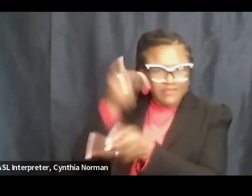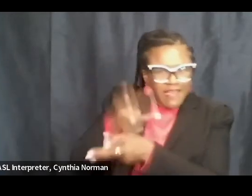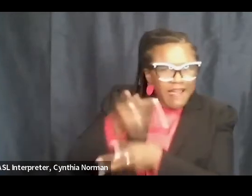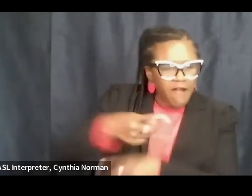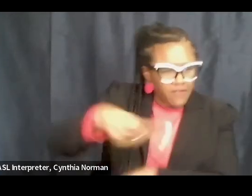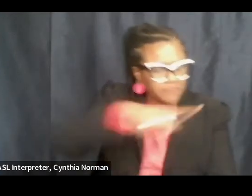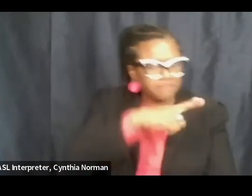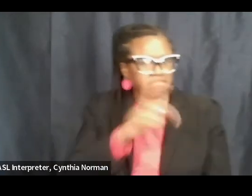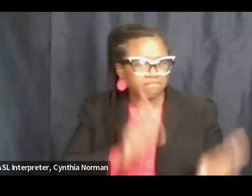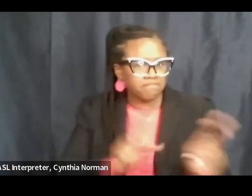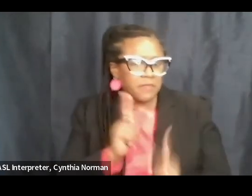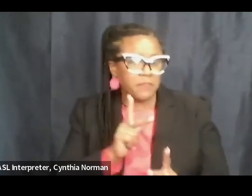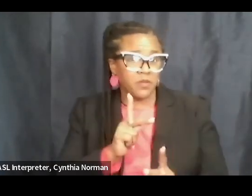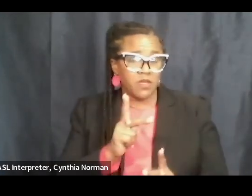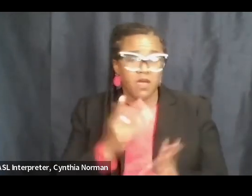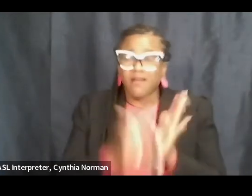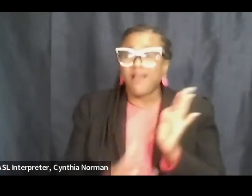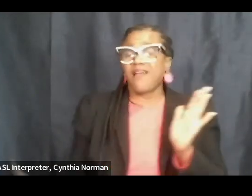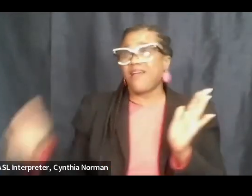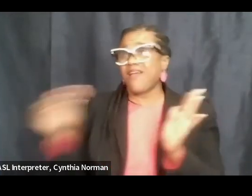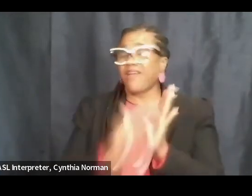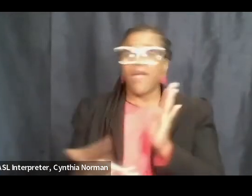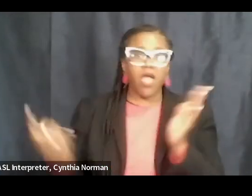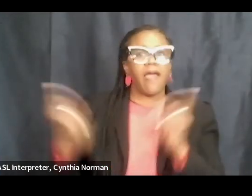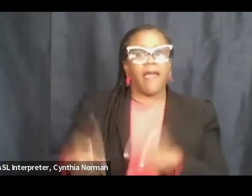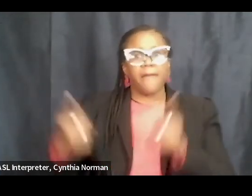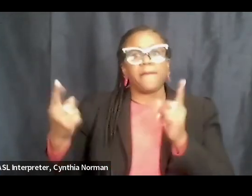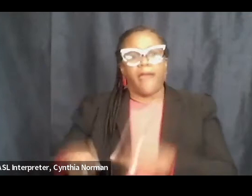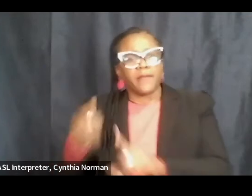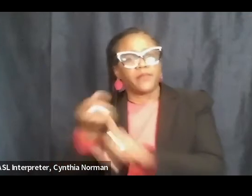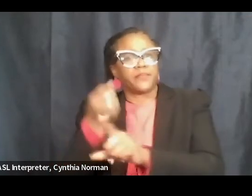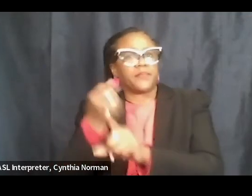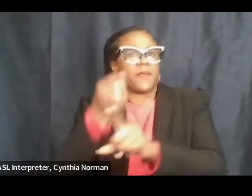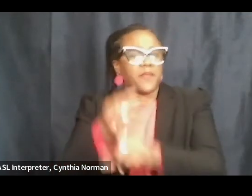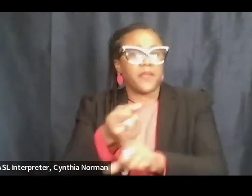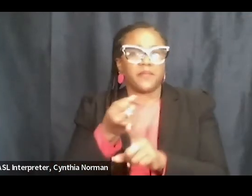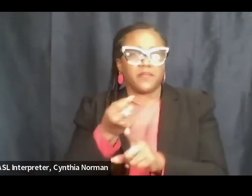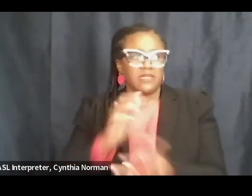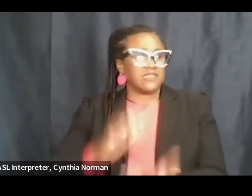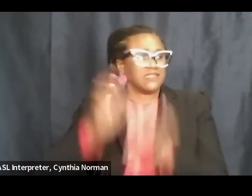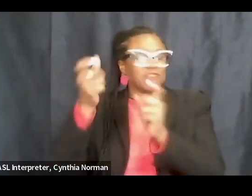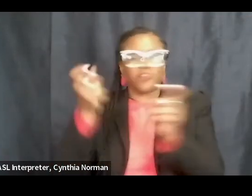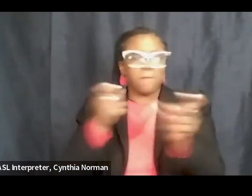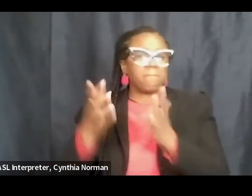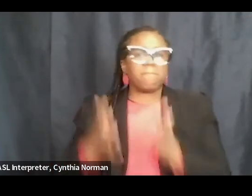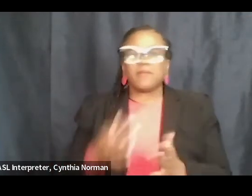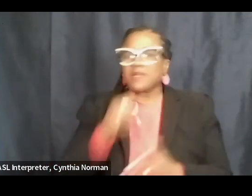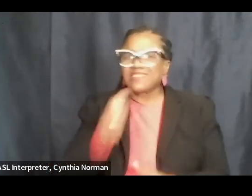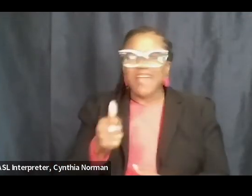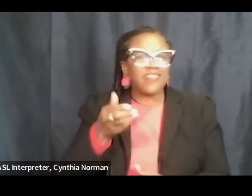Preventable tragedies happen because of failures and disaster management at the federal, state and the local and local levels.